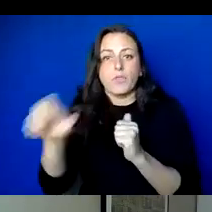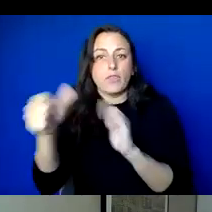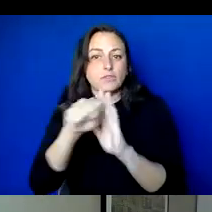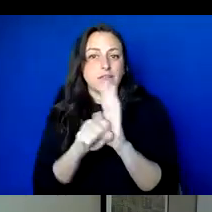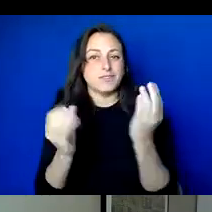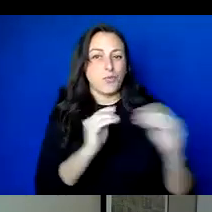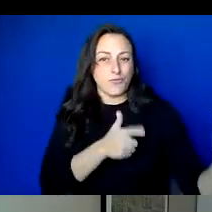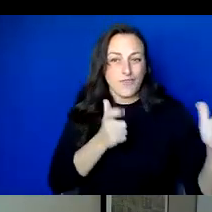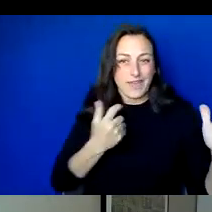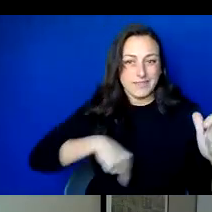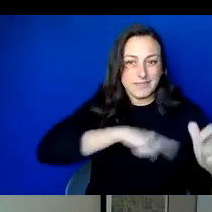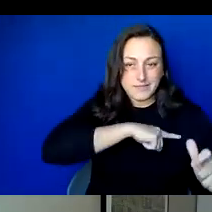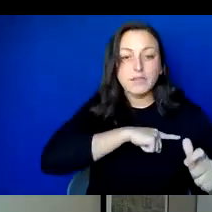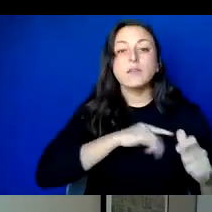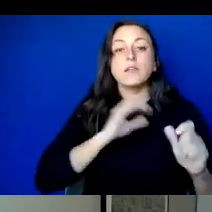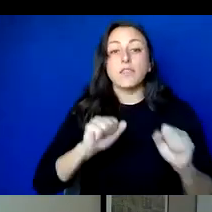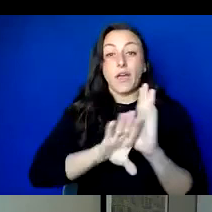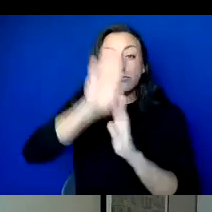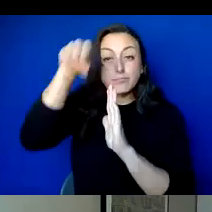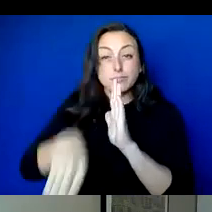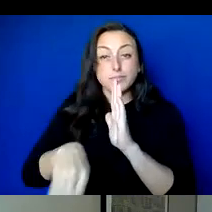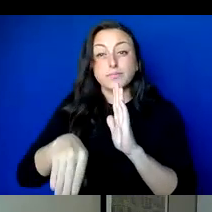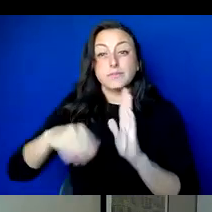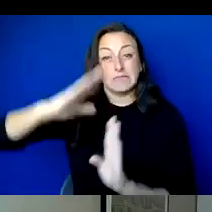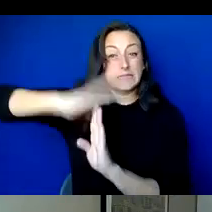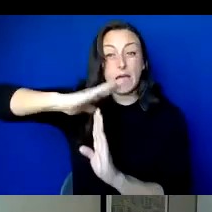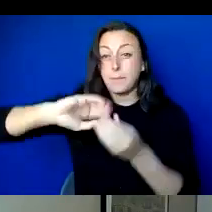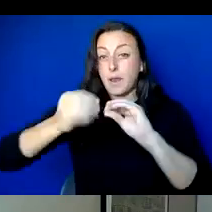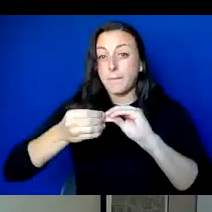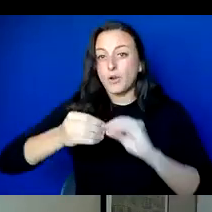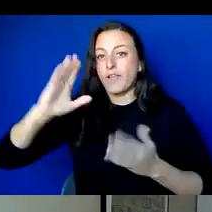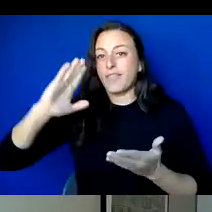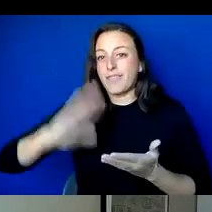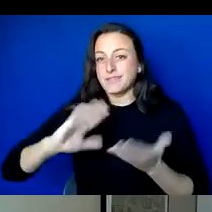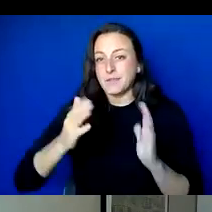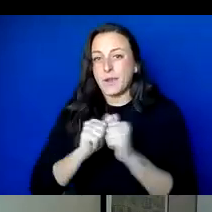in Colorado was less than the overall peak in the U.S., but certainly good news that we are seeing a